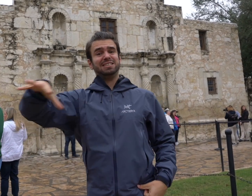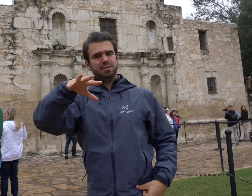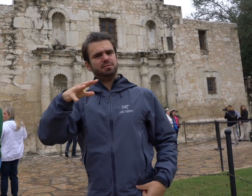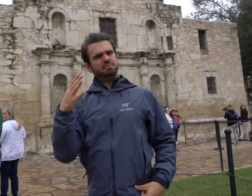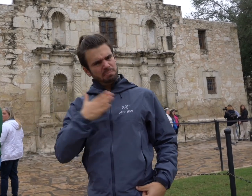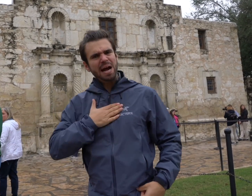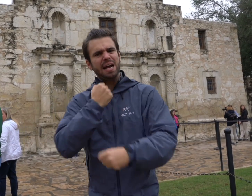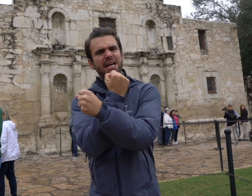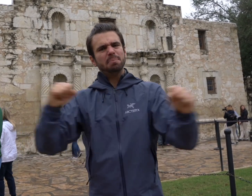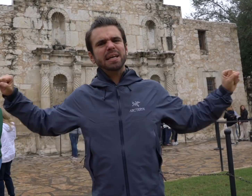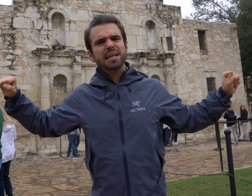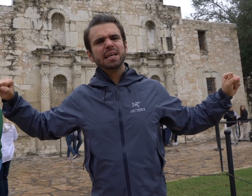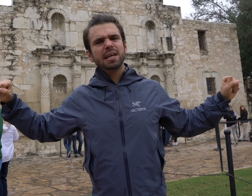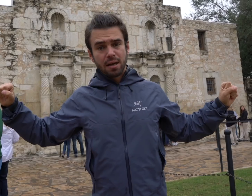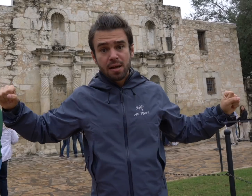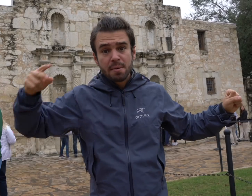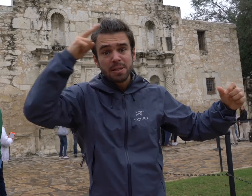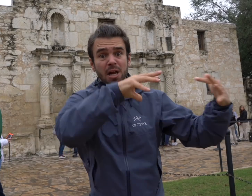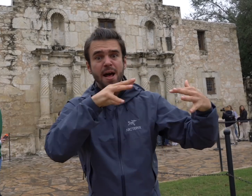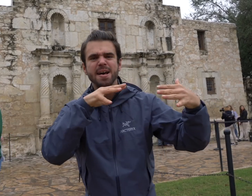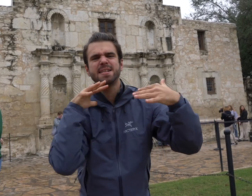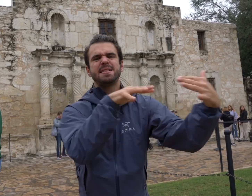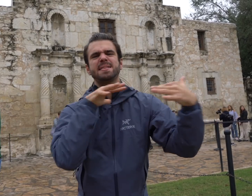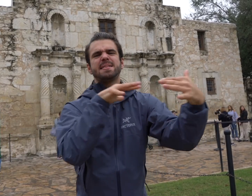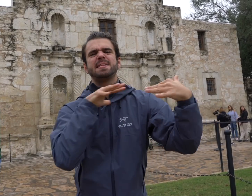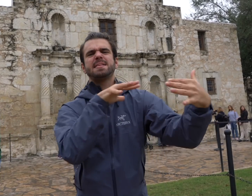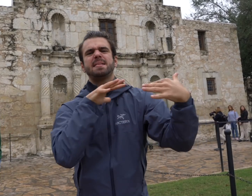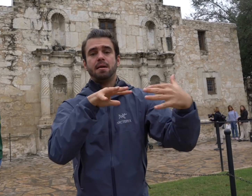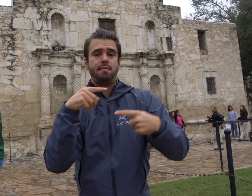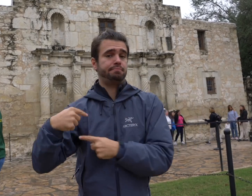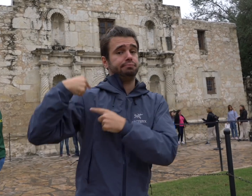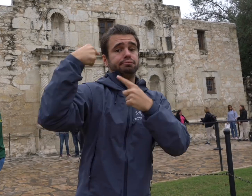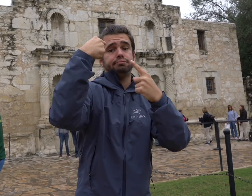Texans fought for their independence and land.